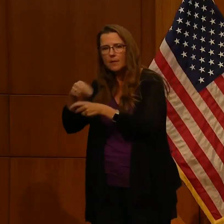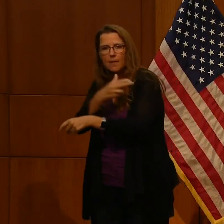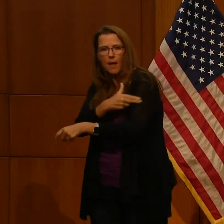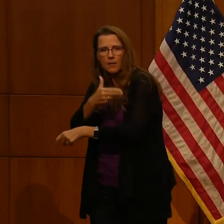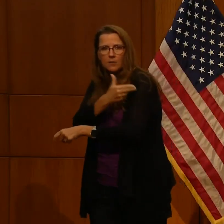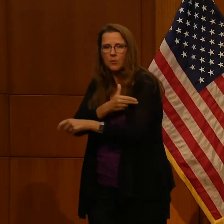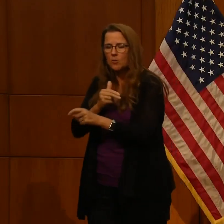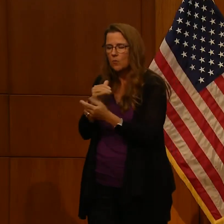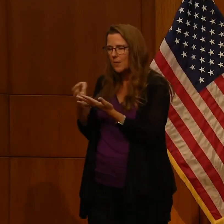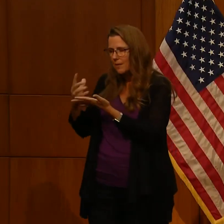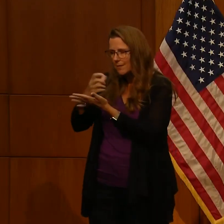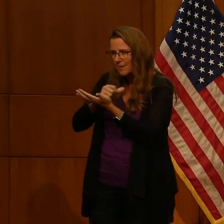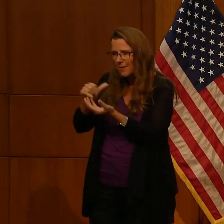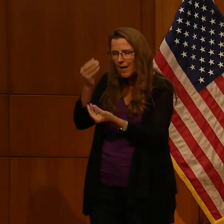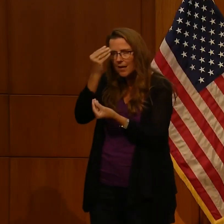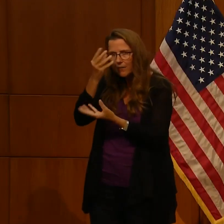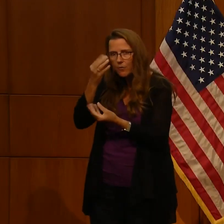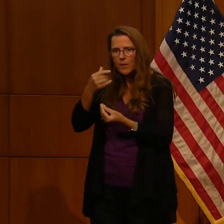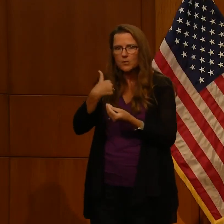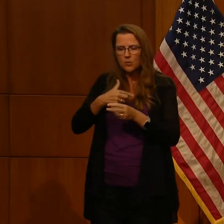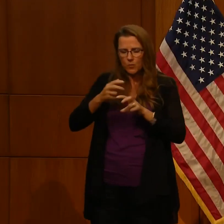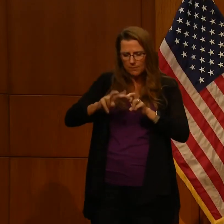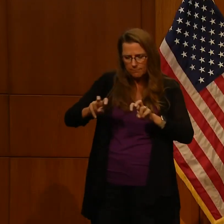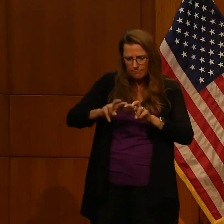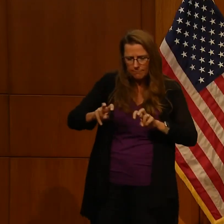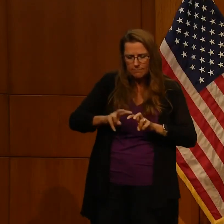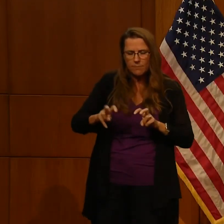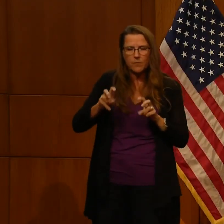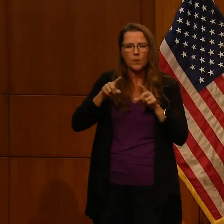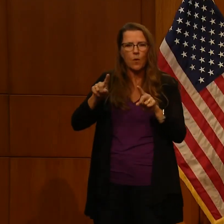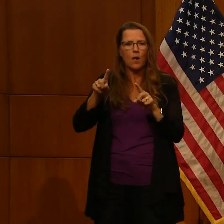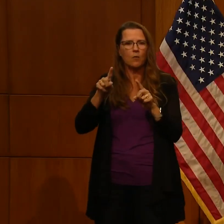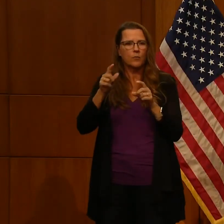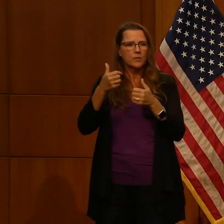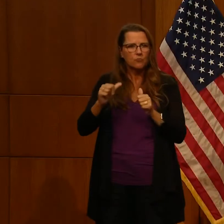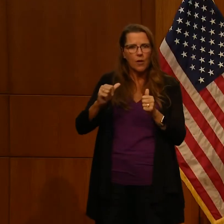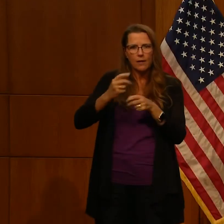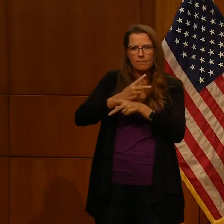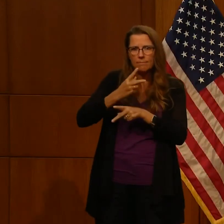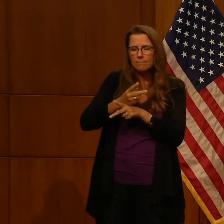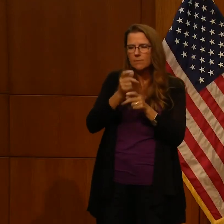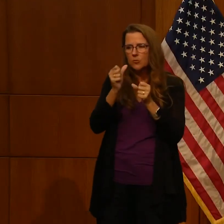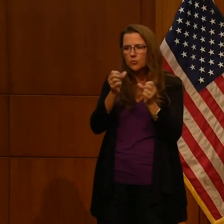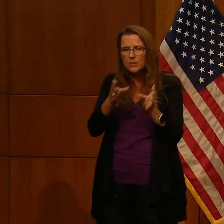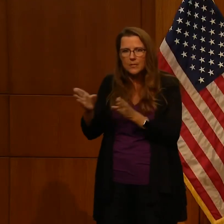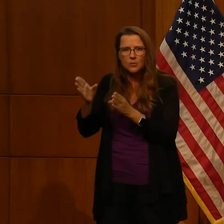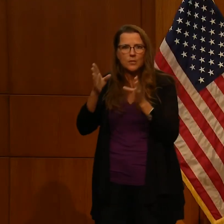EXPOSURES AND HOSPITALIZATIONS. WE BELIEVE THAT THAT INFORMATION IS REALLY